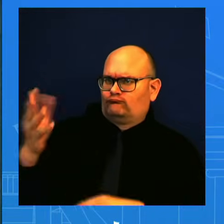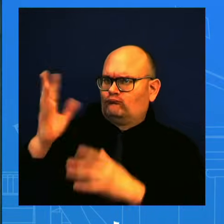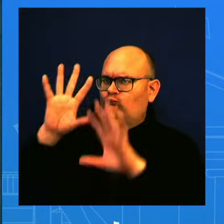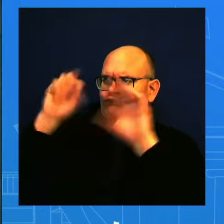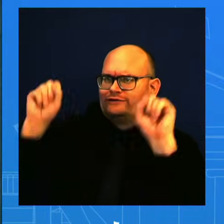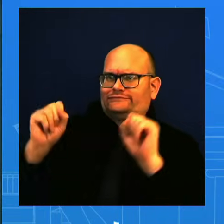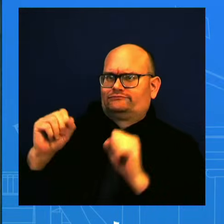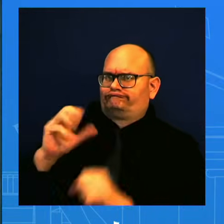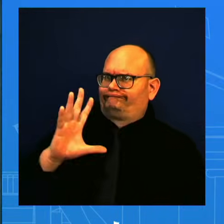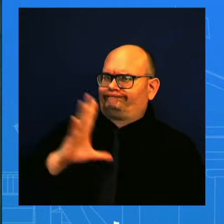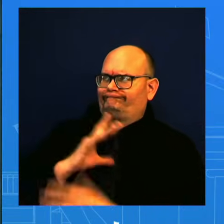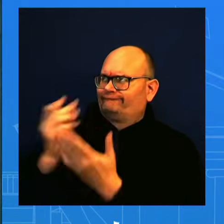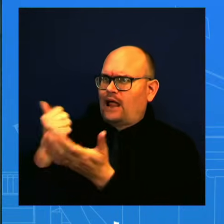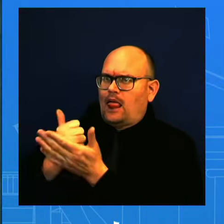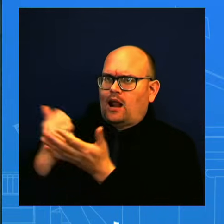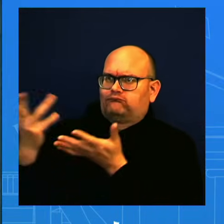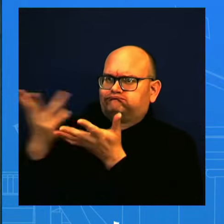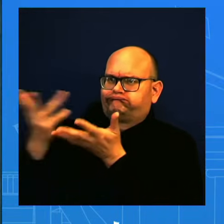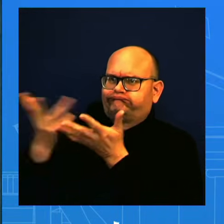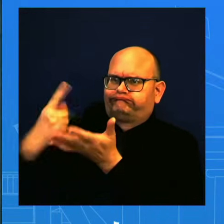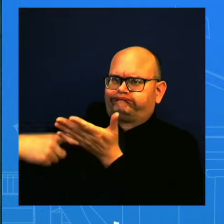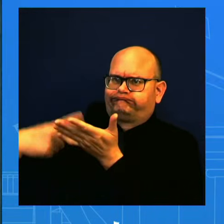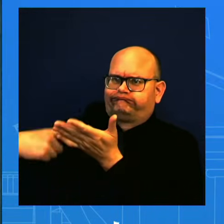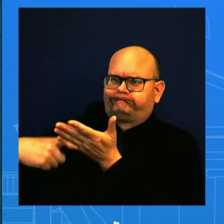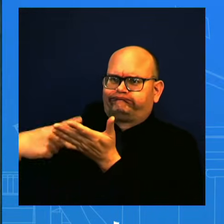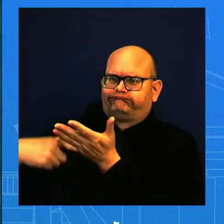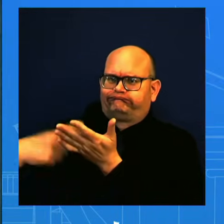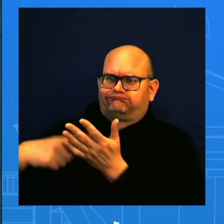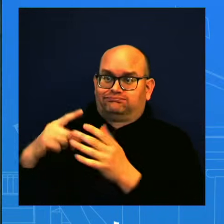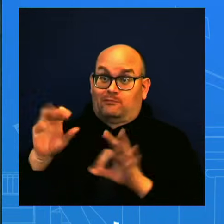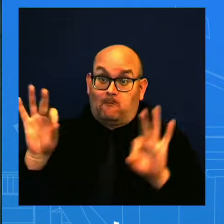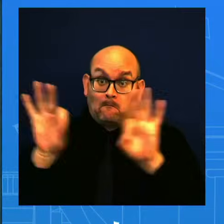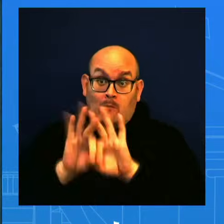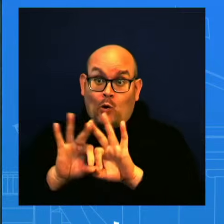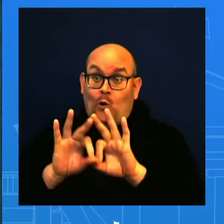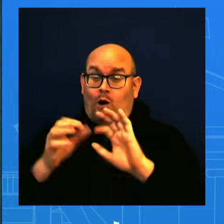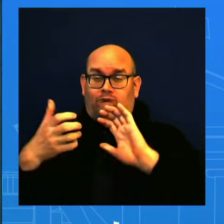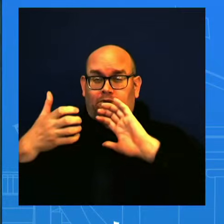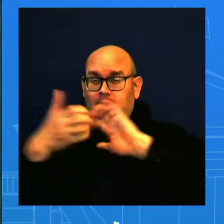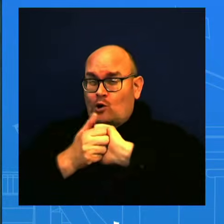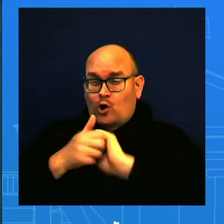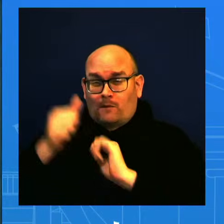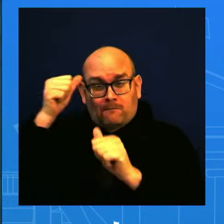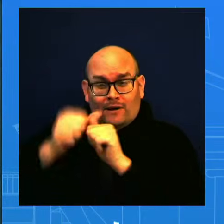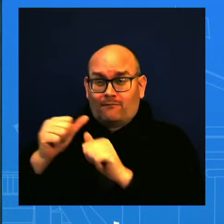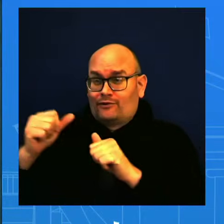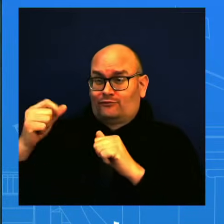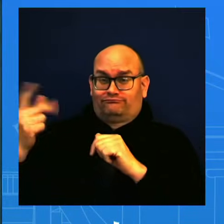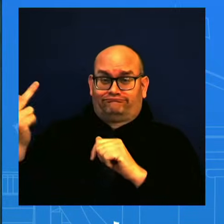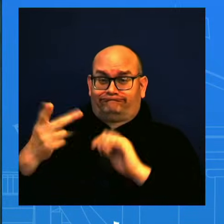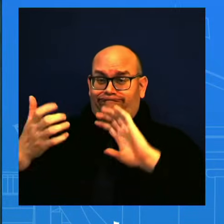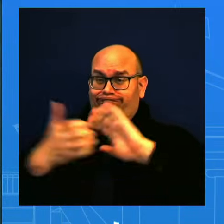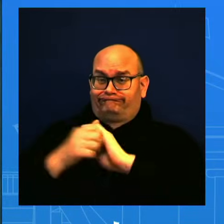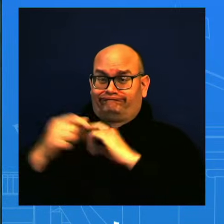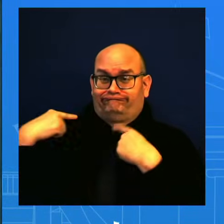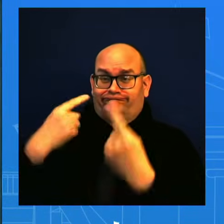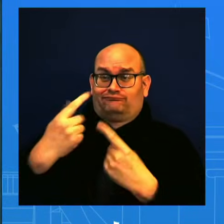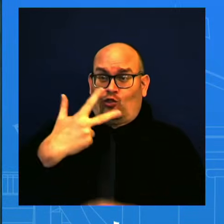The highest court of the land should not be above the law. And he's going to -- he wants to work with Congress on making that happen. He laid that out very, very clearly.